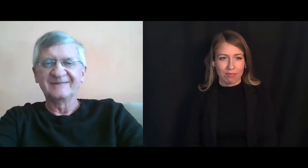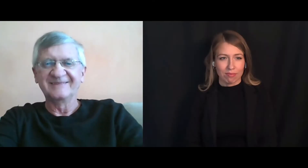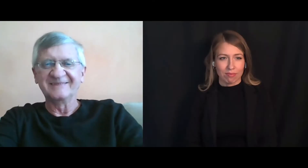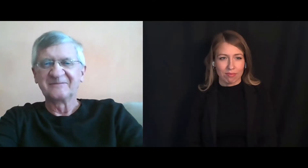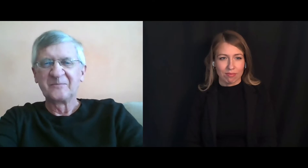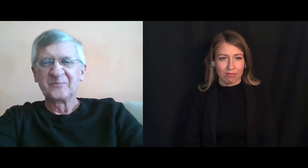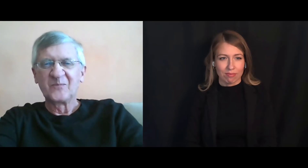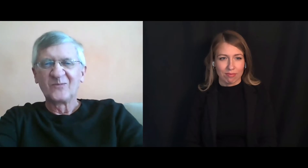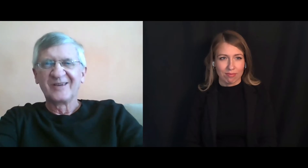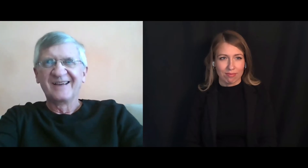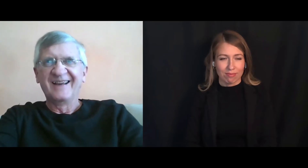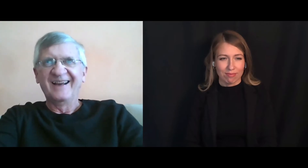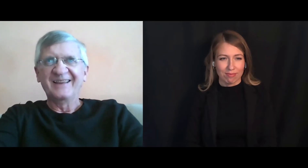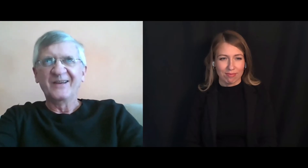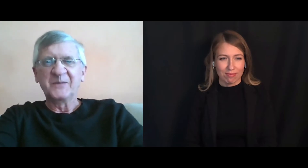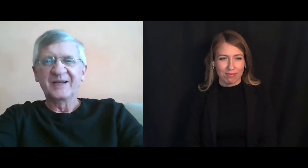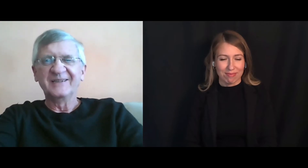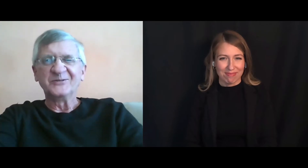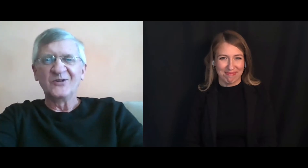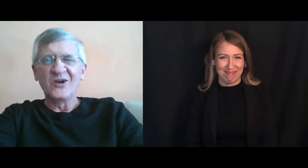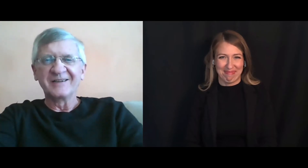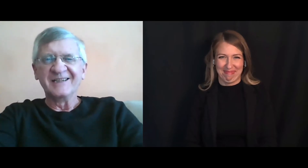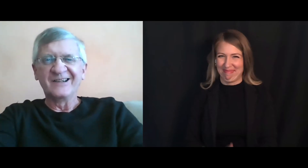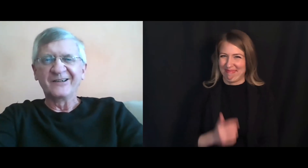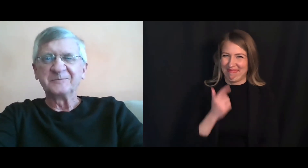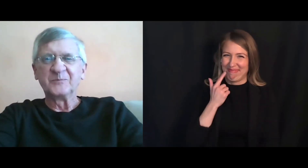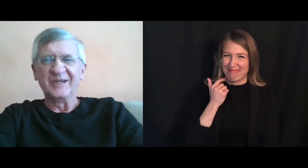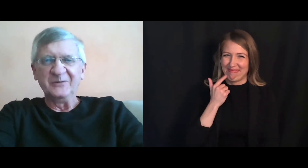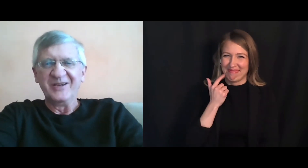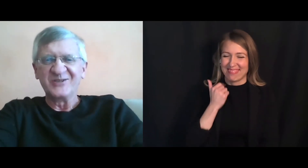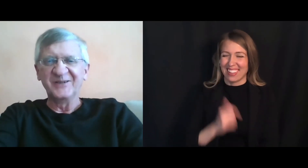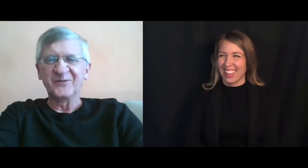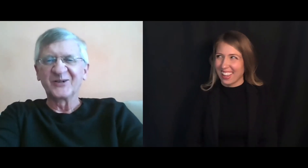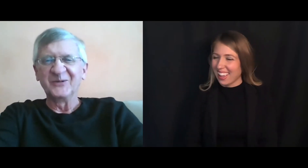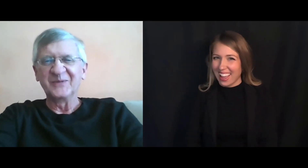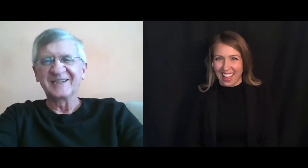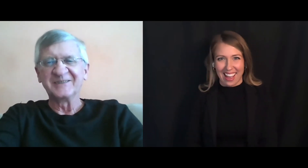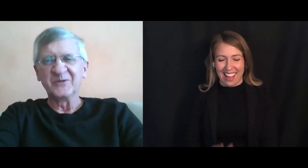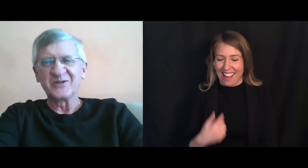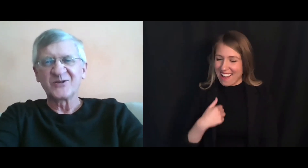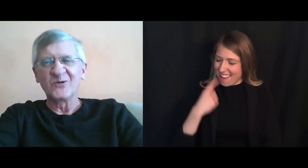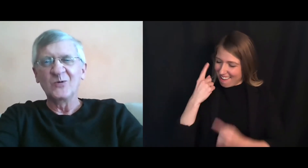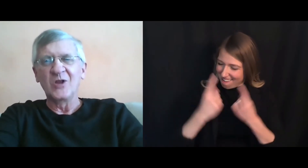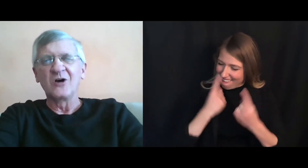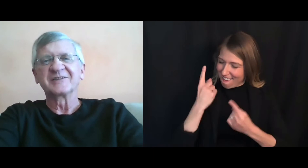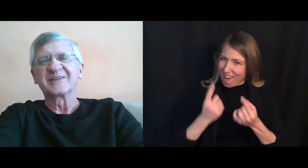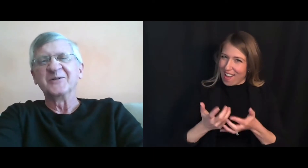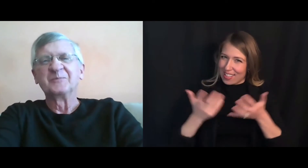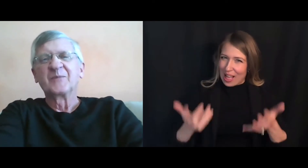(Curt chuckles) I thought about this long and hard and it was difficult, because it was so long ago,